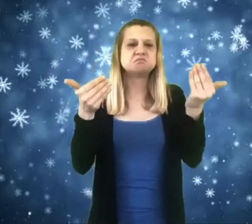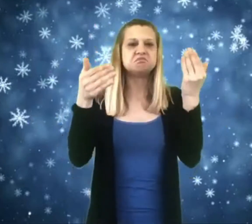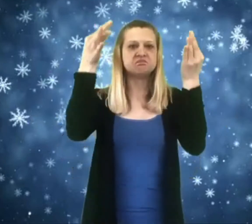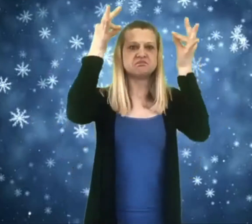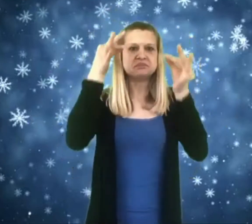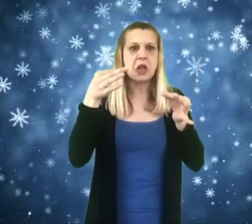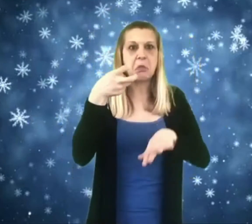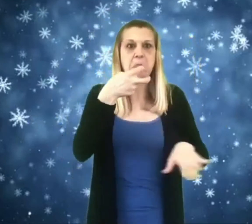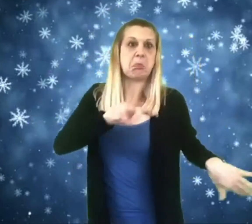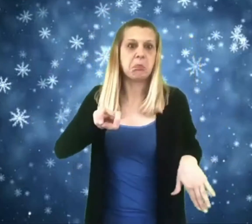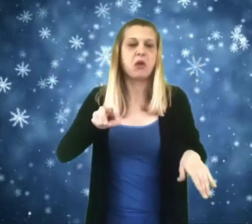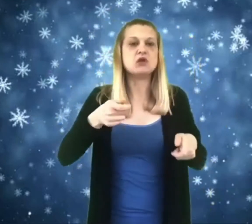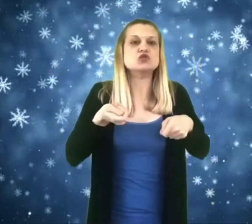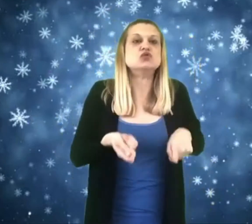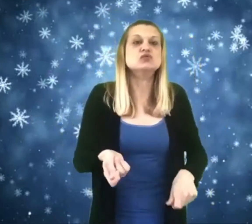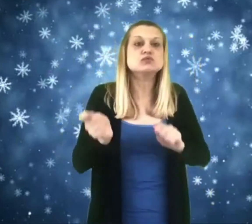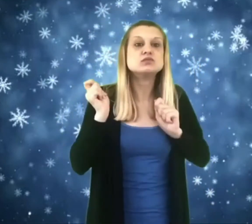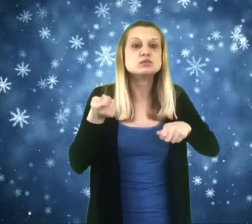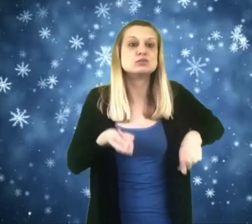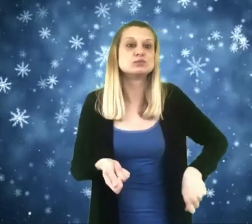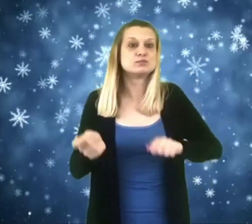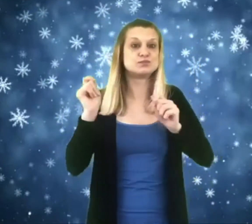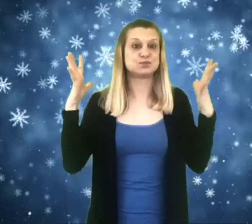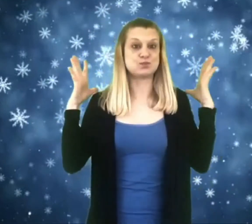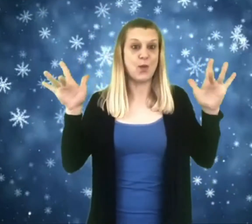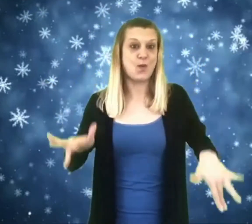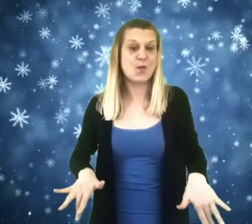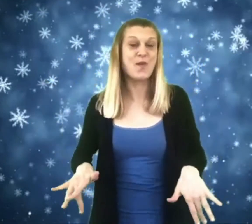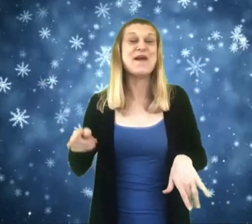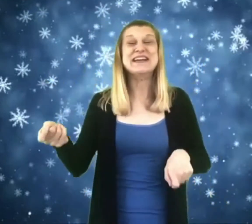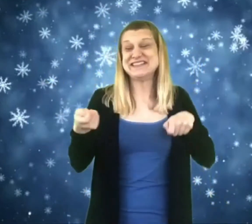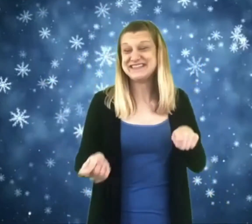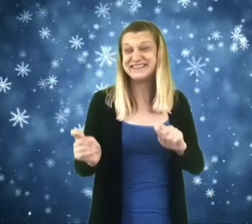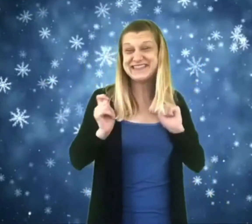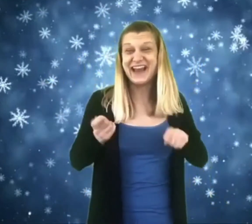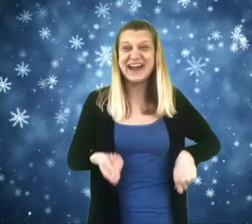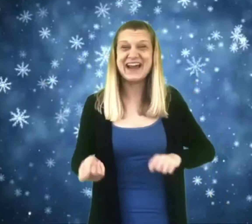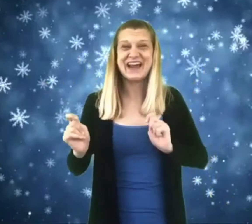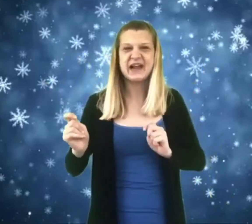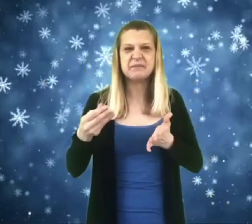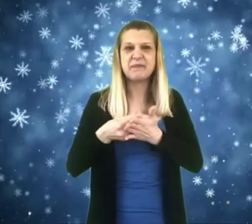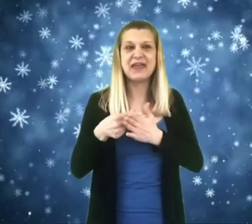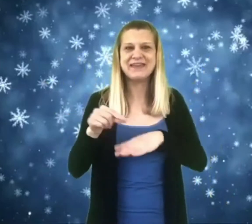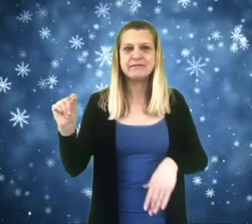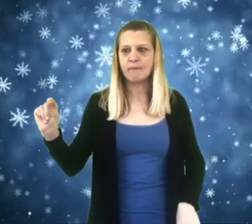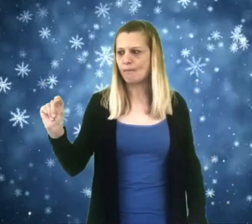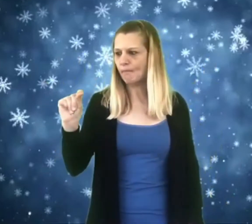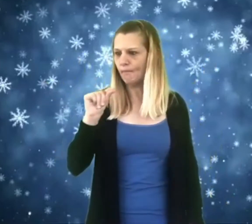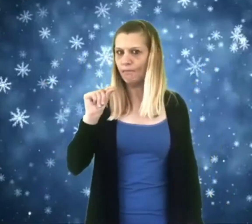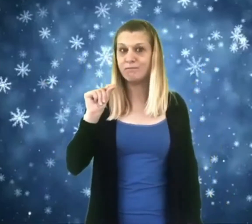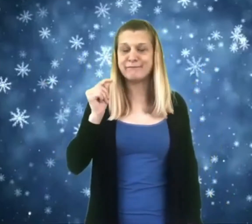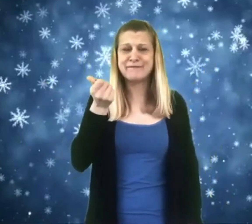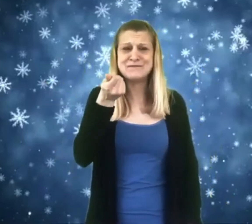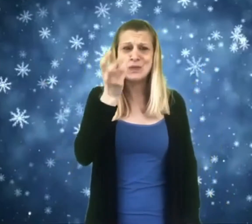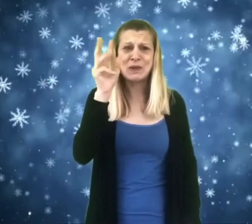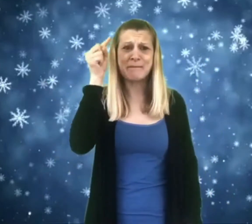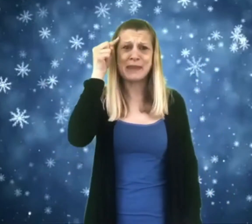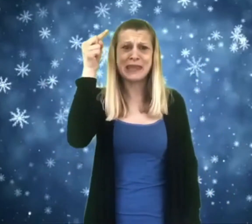In the end, the only way in which he managed to earn a few pennies was by shoveling snow in the streets.